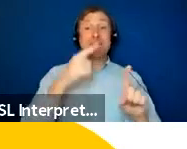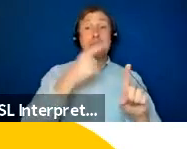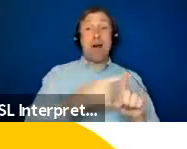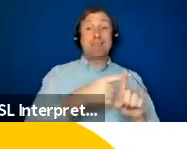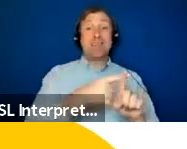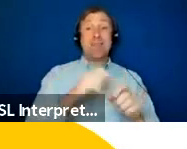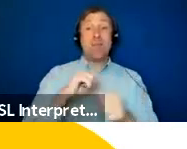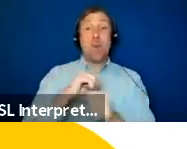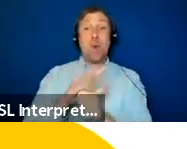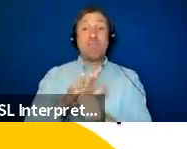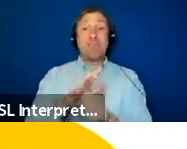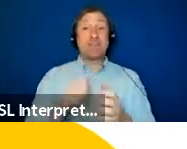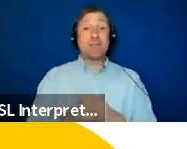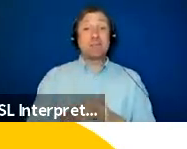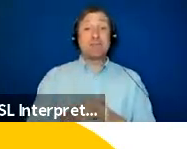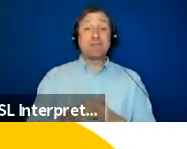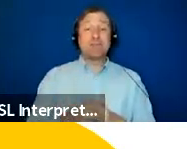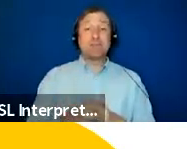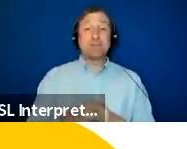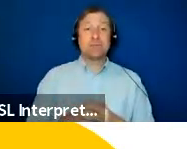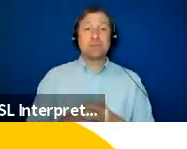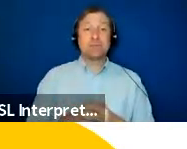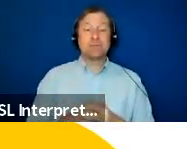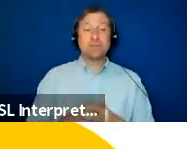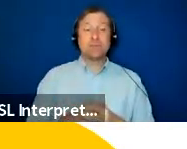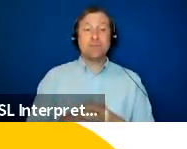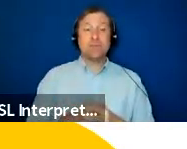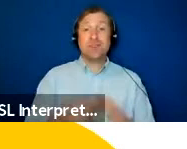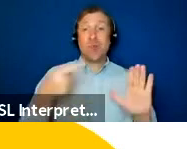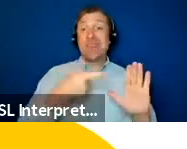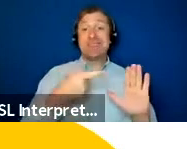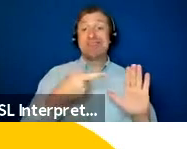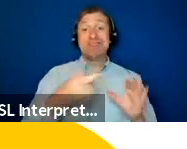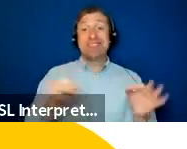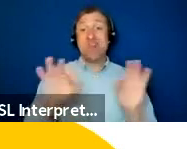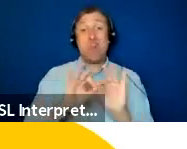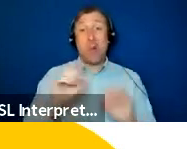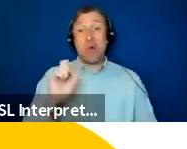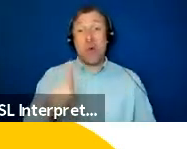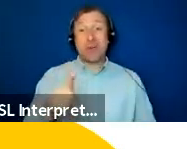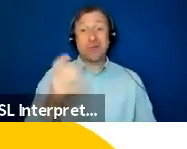And so this, this is really important question, and we're going to talk about it both from